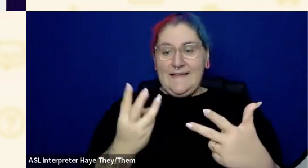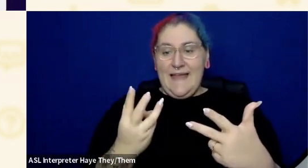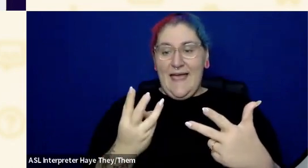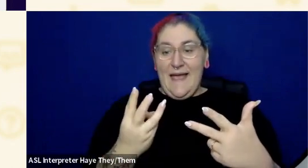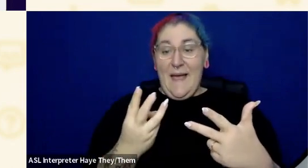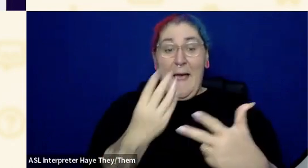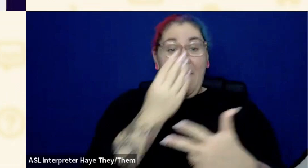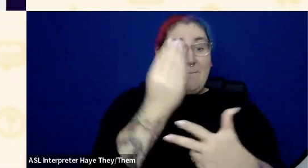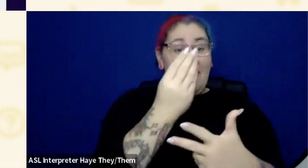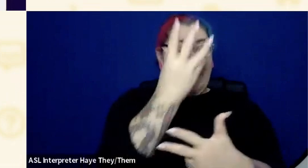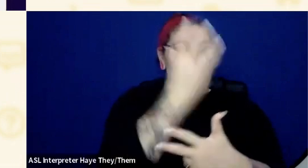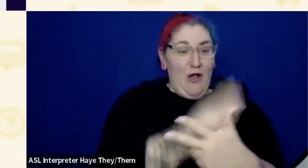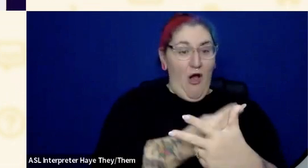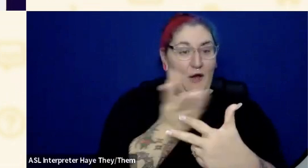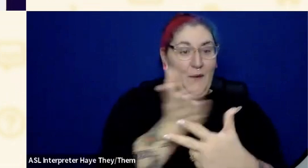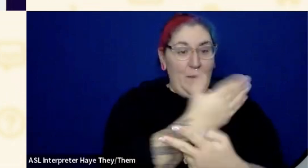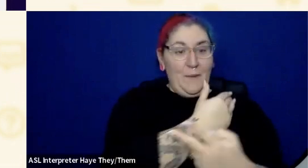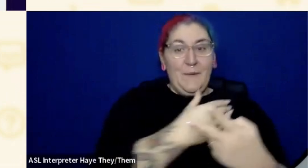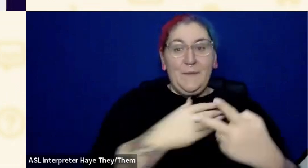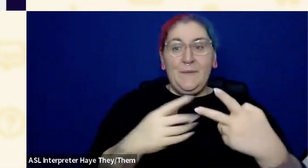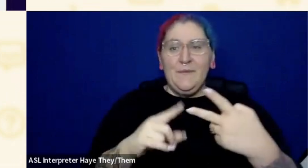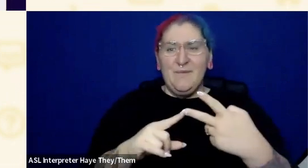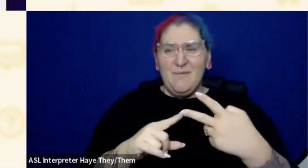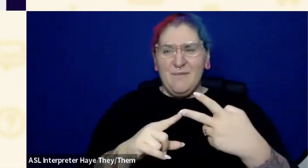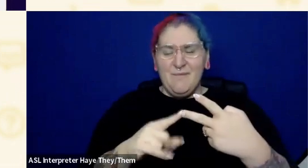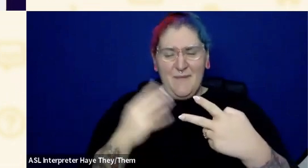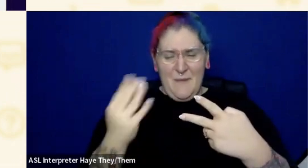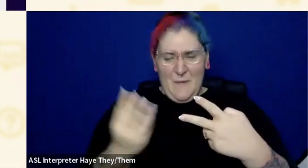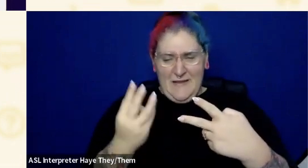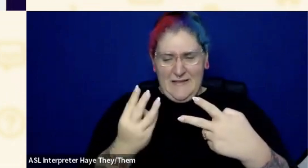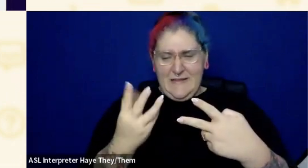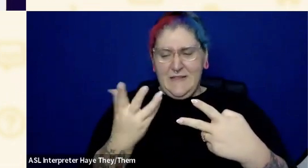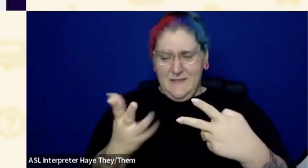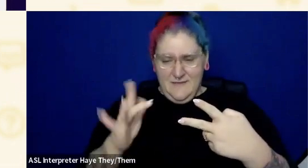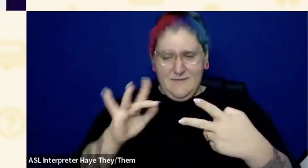I have to press the Control key, or Command key to select them both.